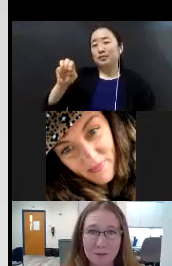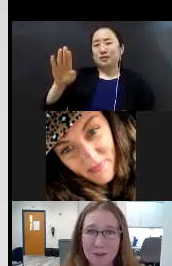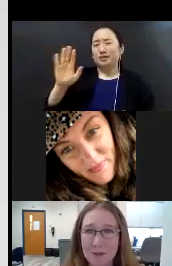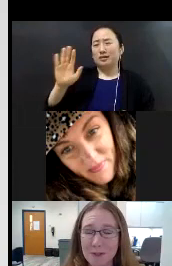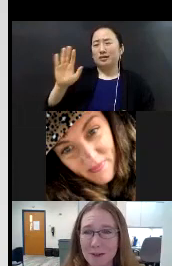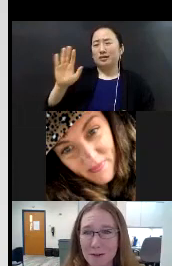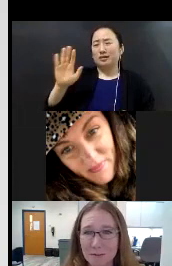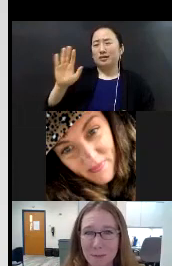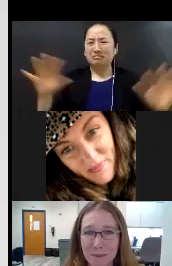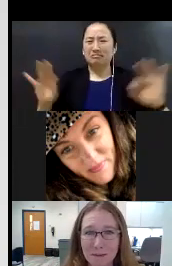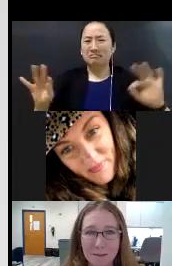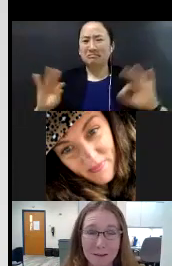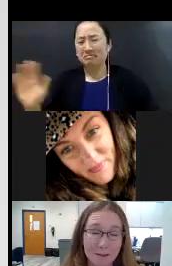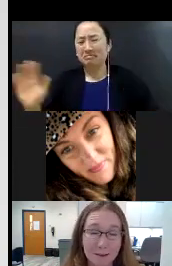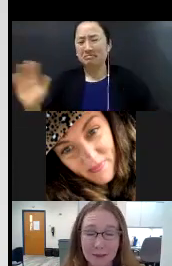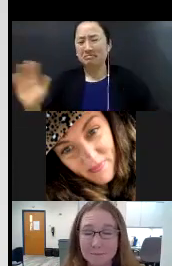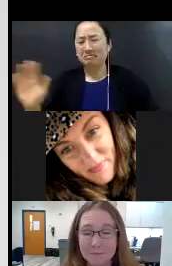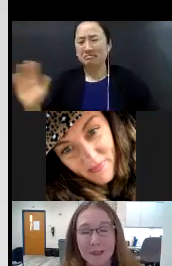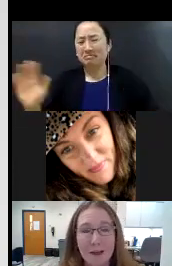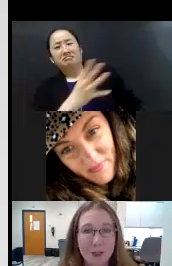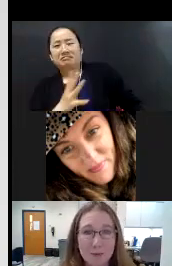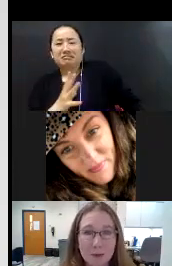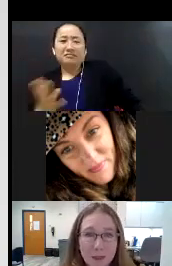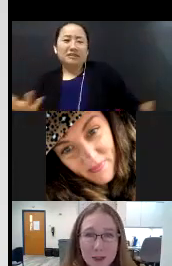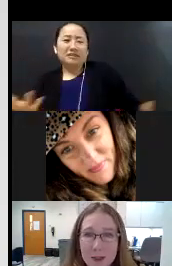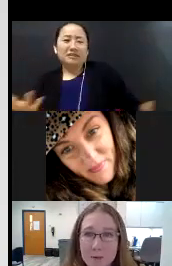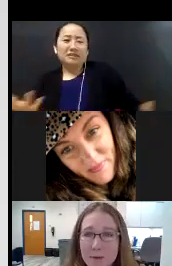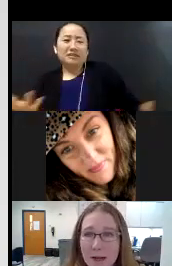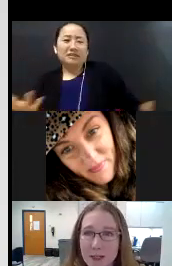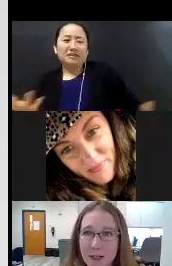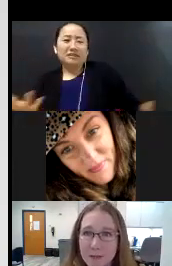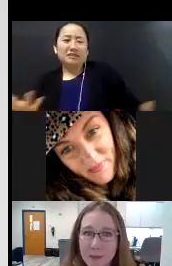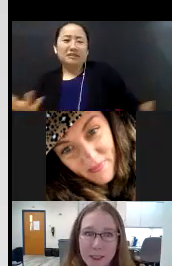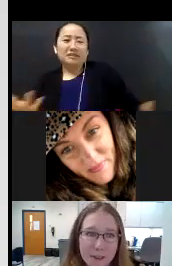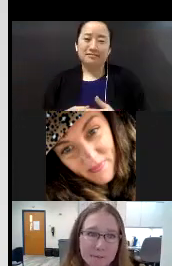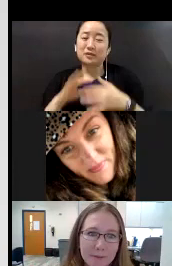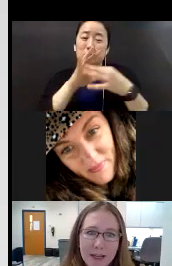RELATIONSHIPS AROUND HERE.